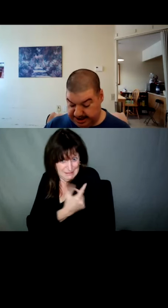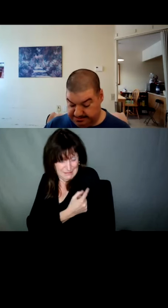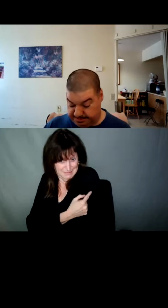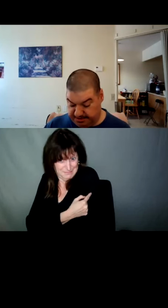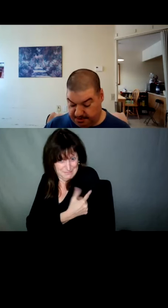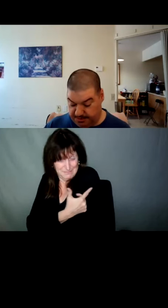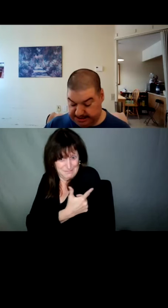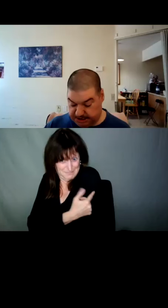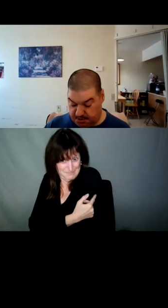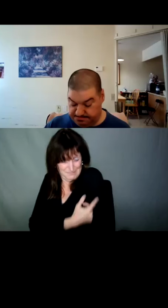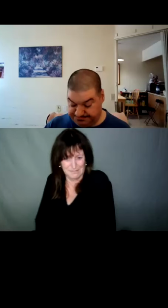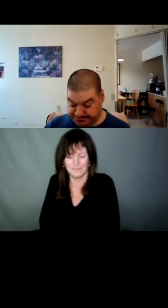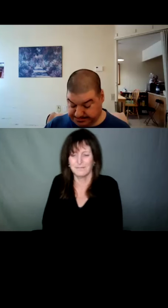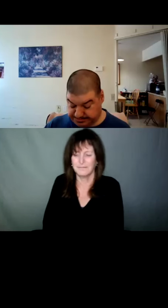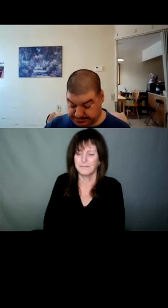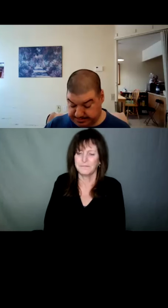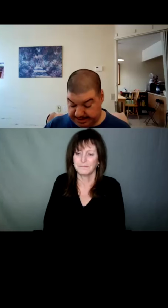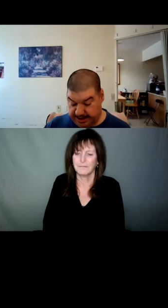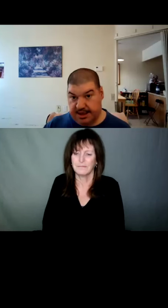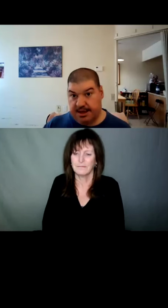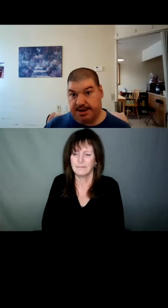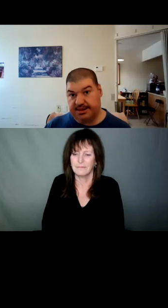arm